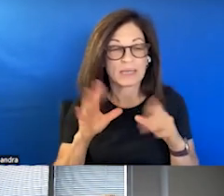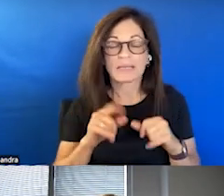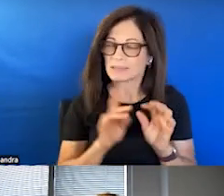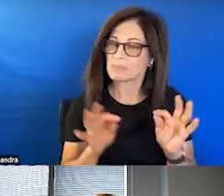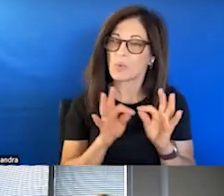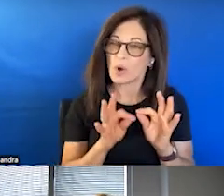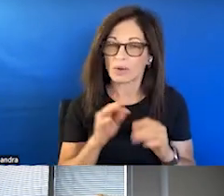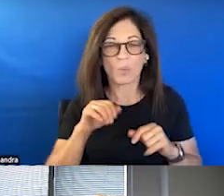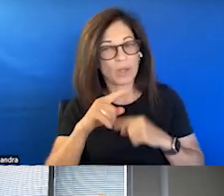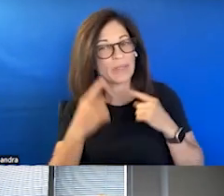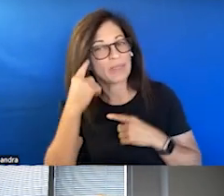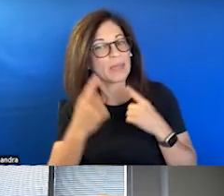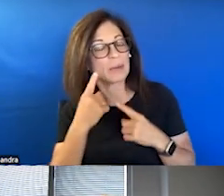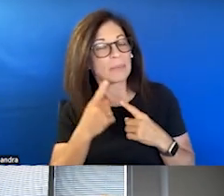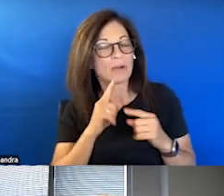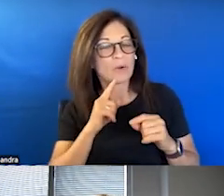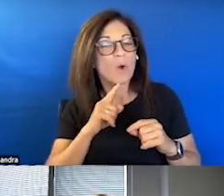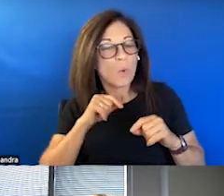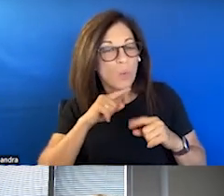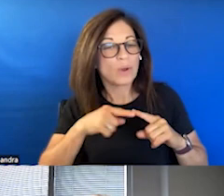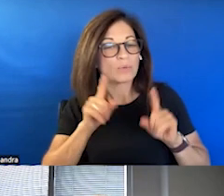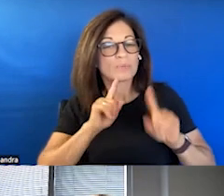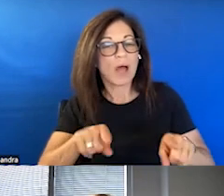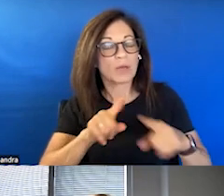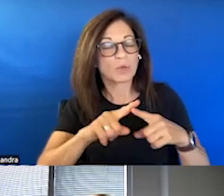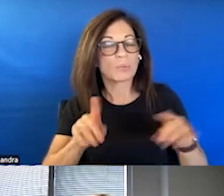RESPONDING TO, TO BEHAVIORAL HEALTH CRISIS. AND UNDERSTANDING, AND,